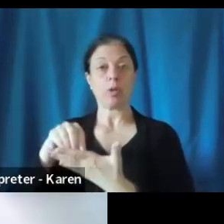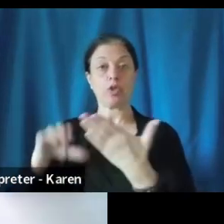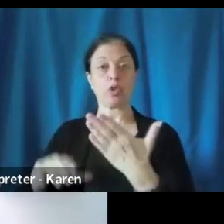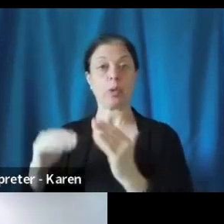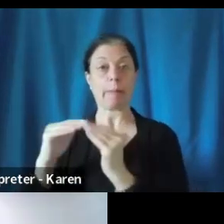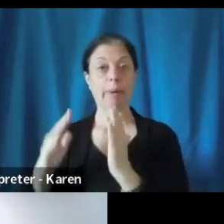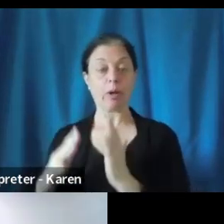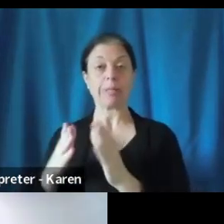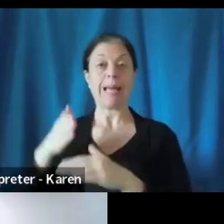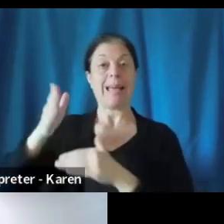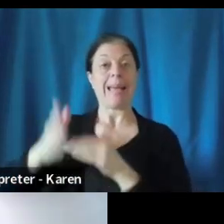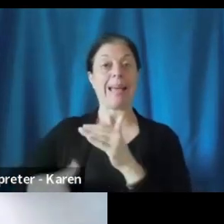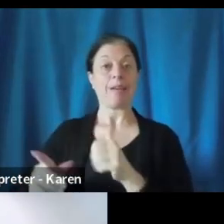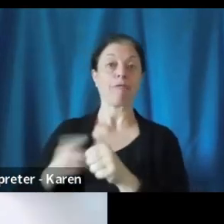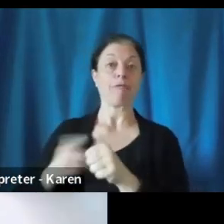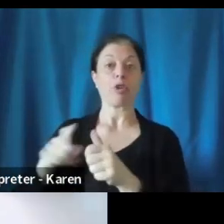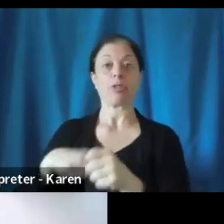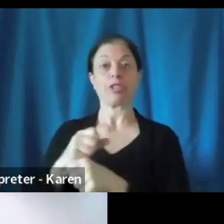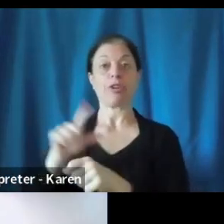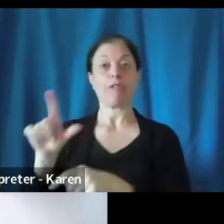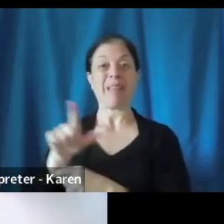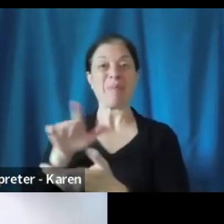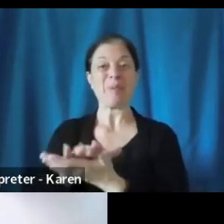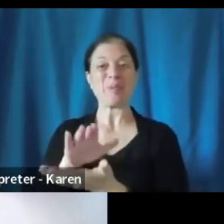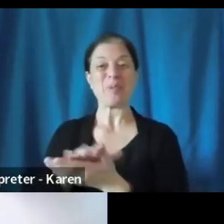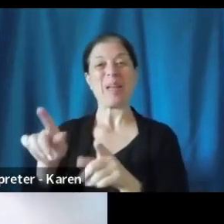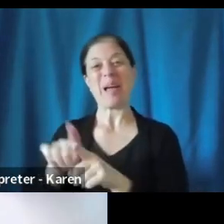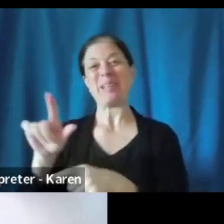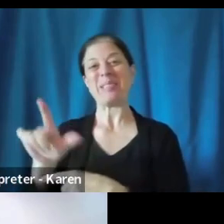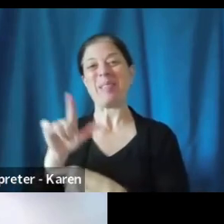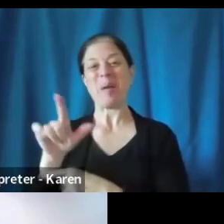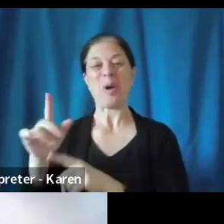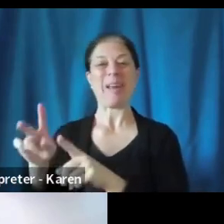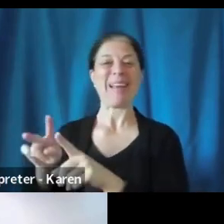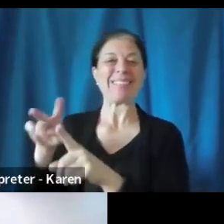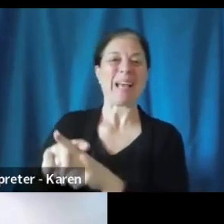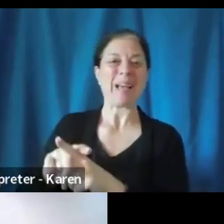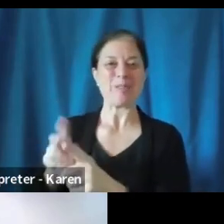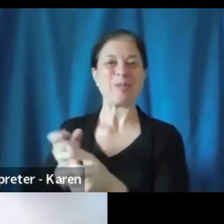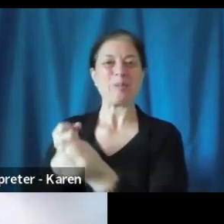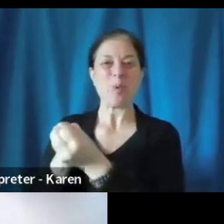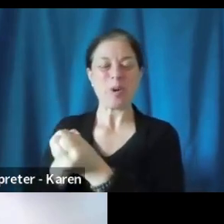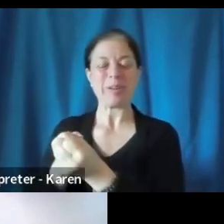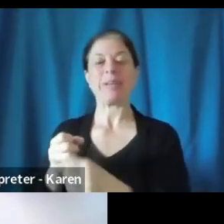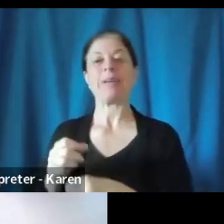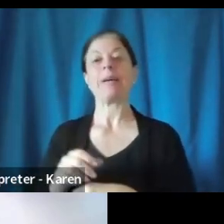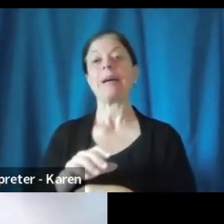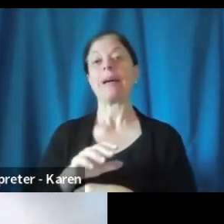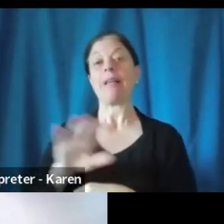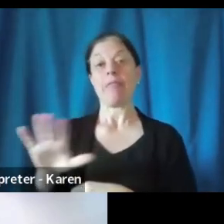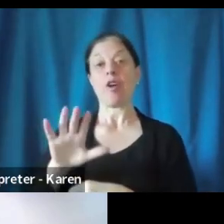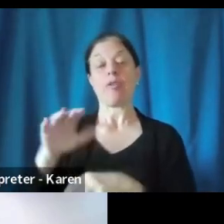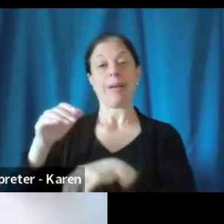English graduate student peers, at the end of my first year in library school